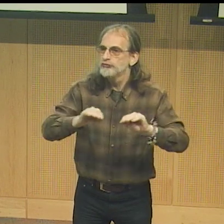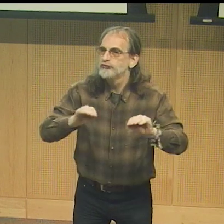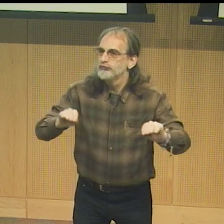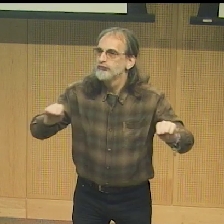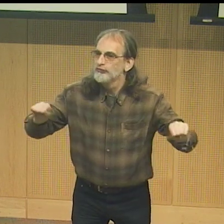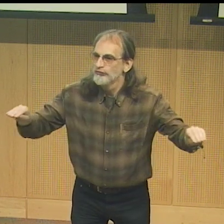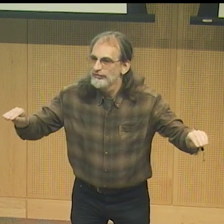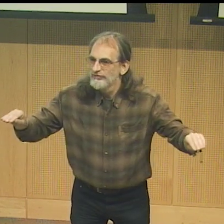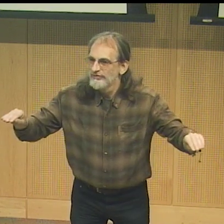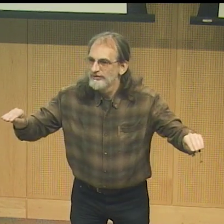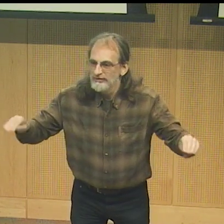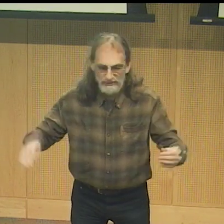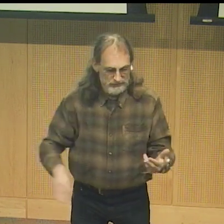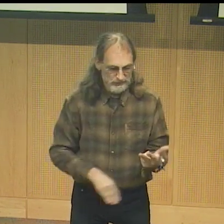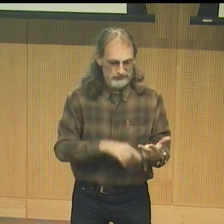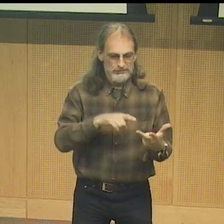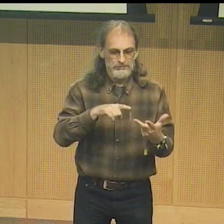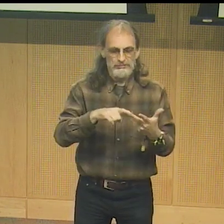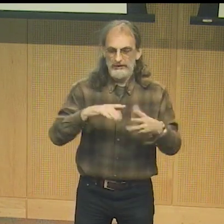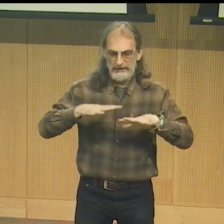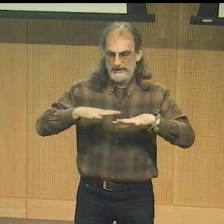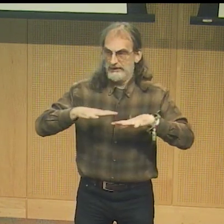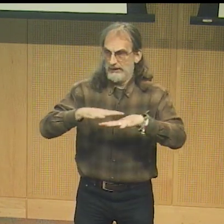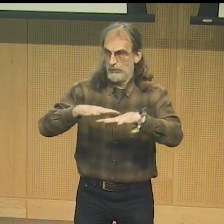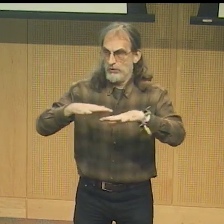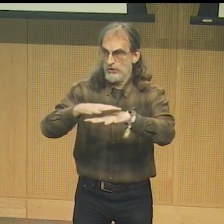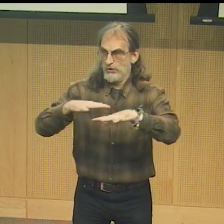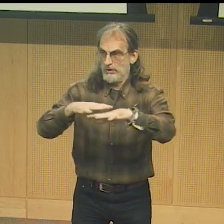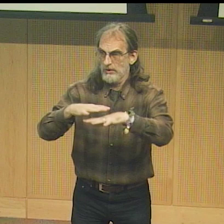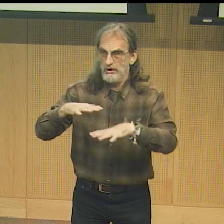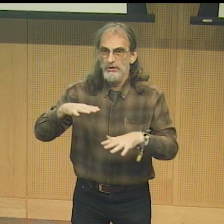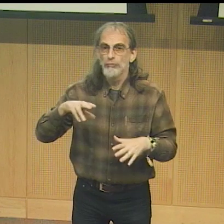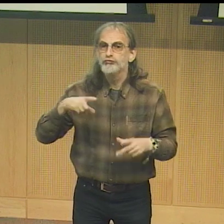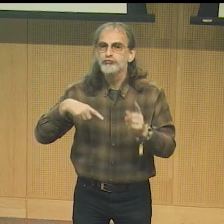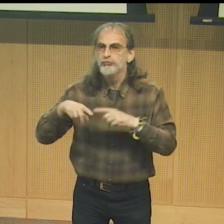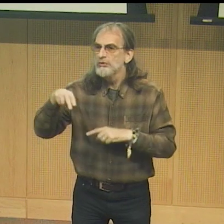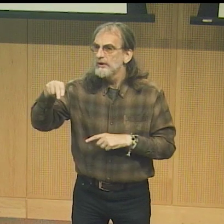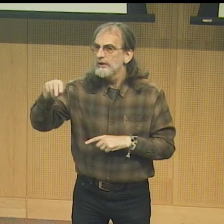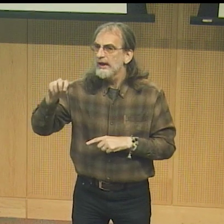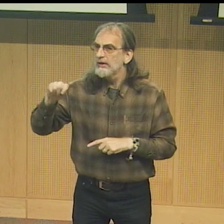Outreach is another one of their efforts. Networking is important.